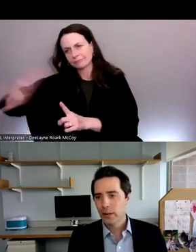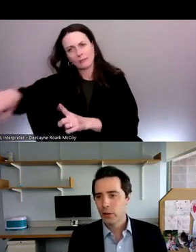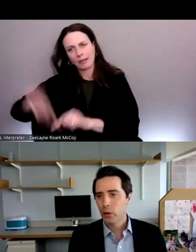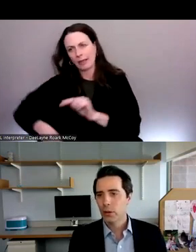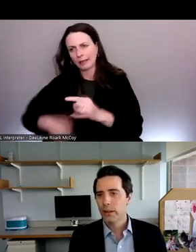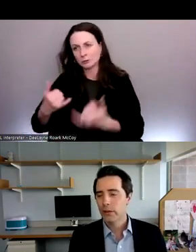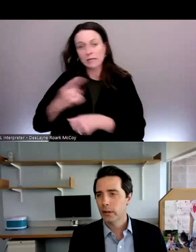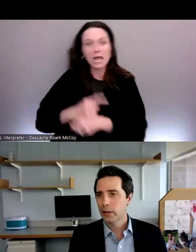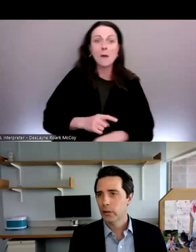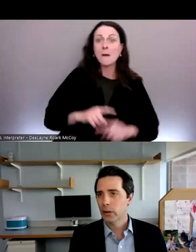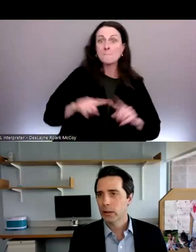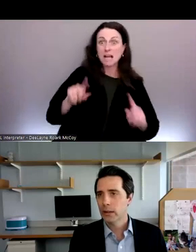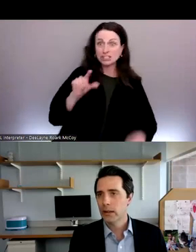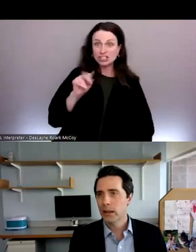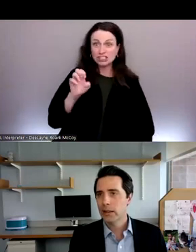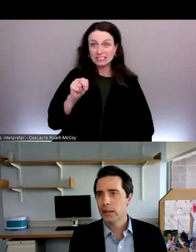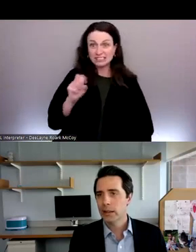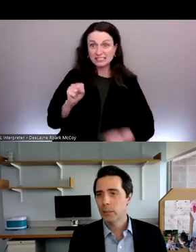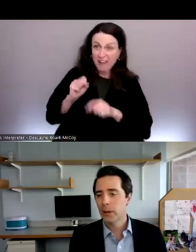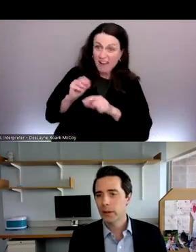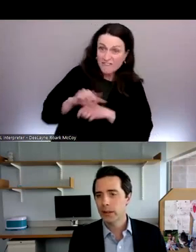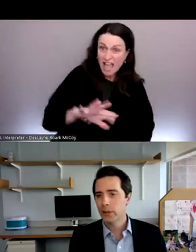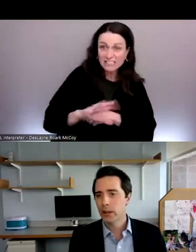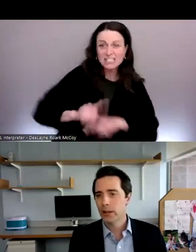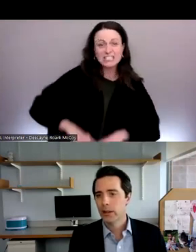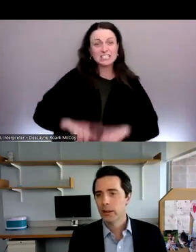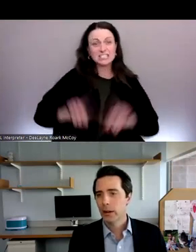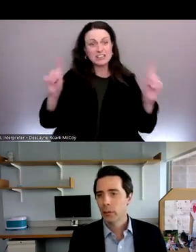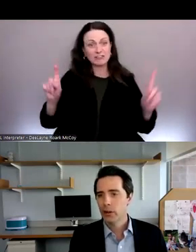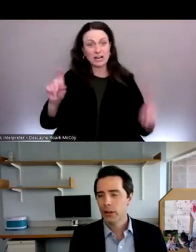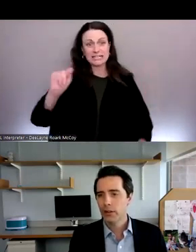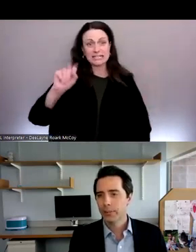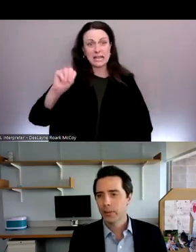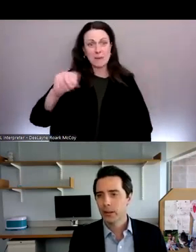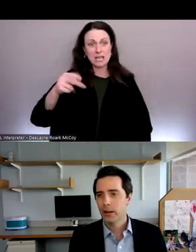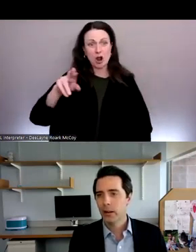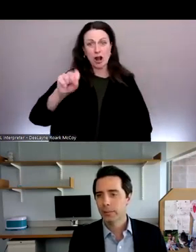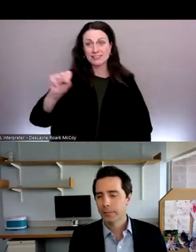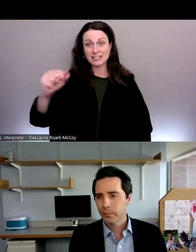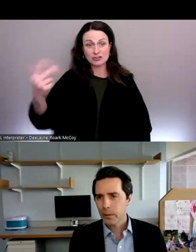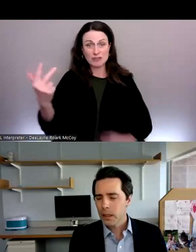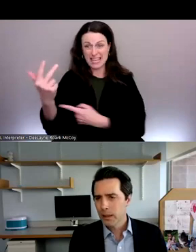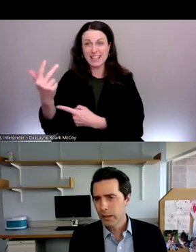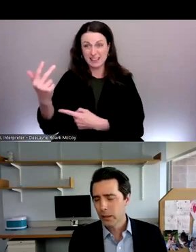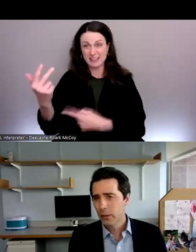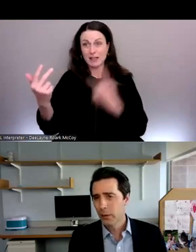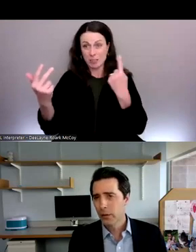affected are totally different so you can see that tmprs3 that one gene